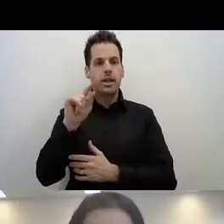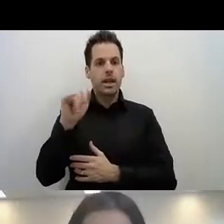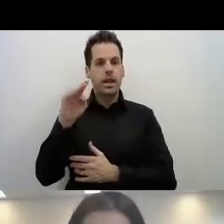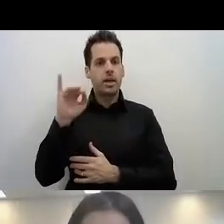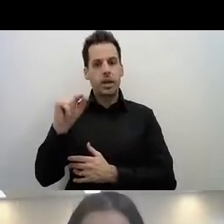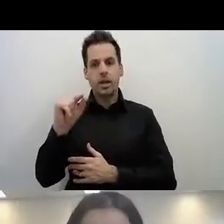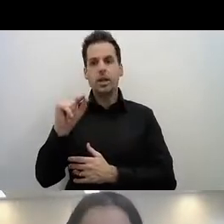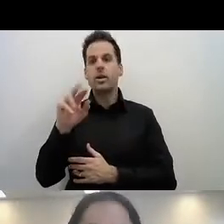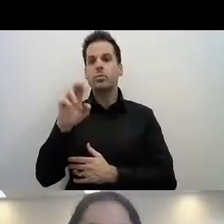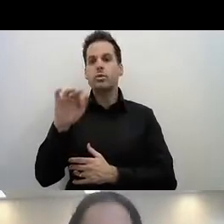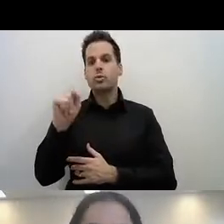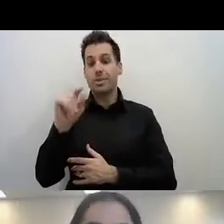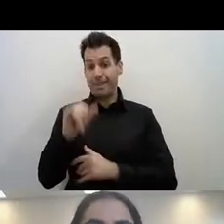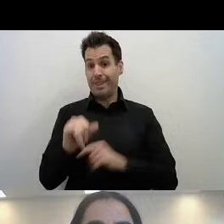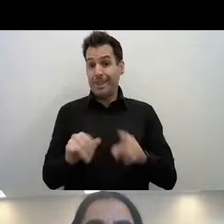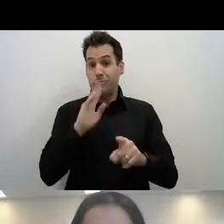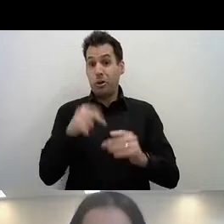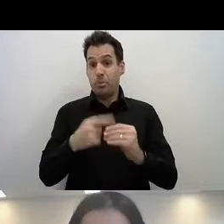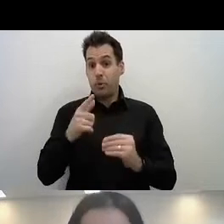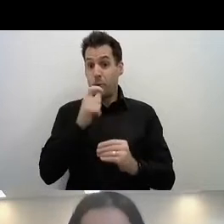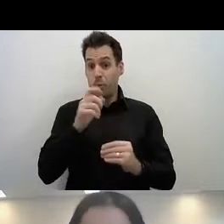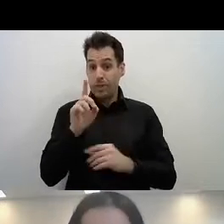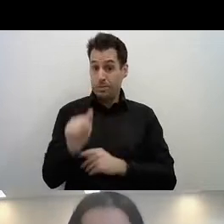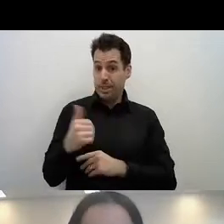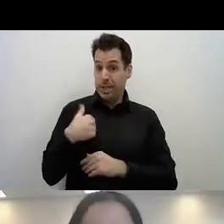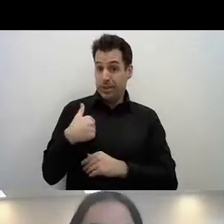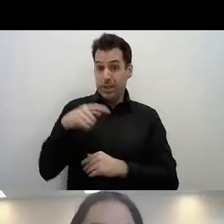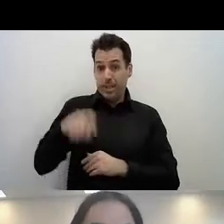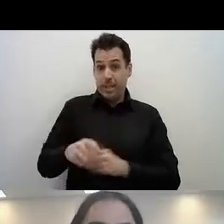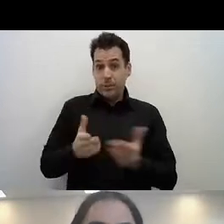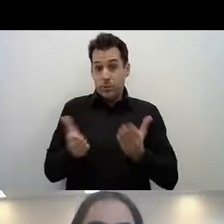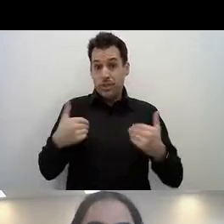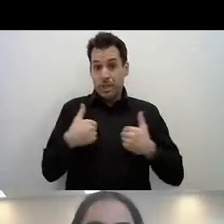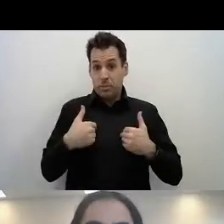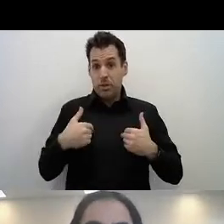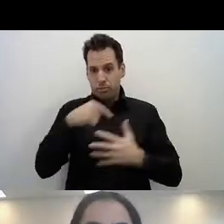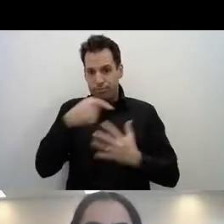of service animal users people with disabilities who rely upon service animals in this case the